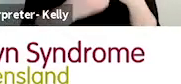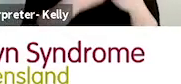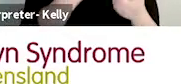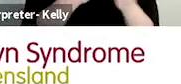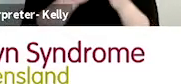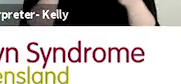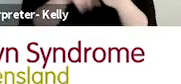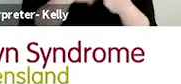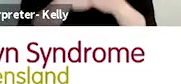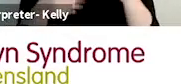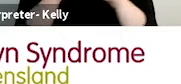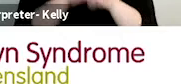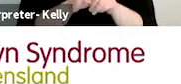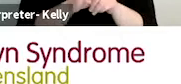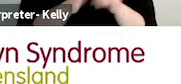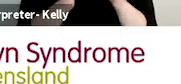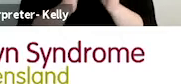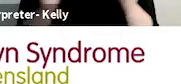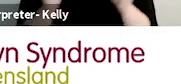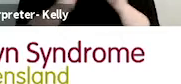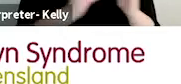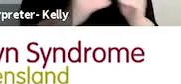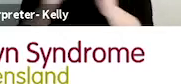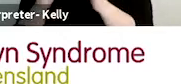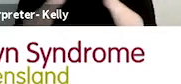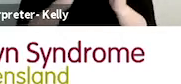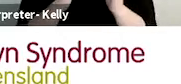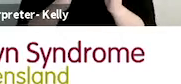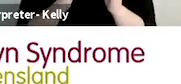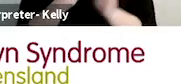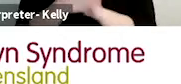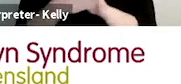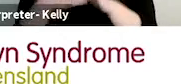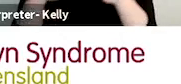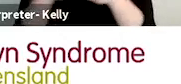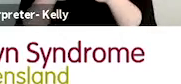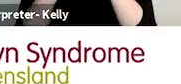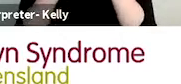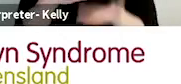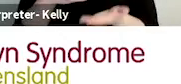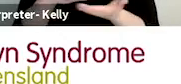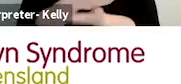everyone else. Therefore we need to remove the barriers at all levels to ensure equal access,